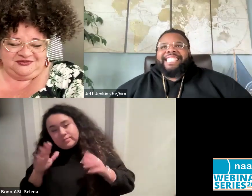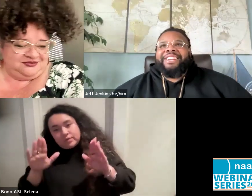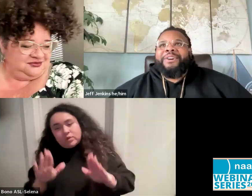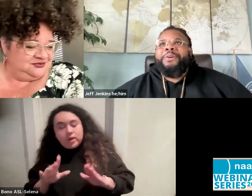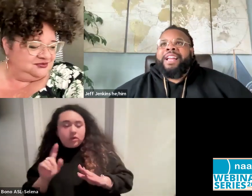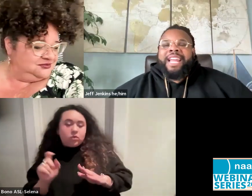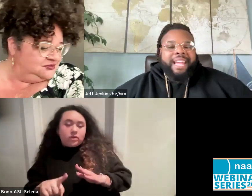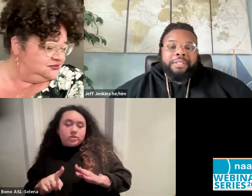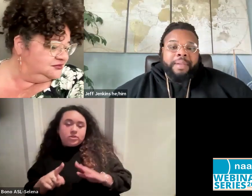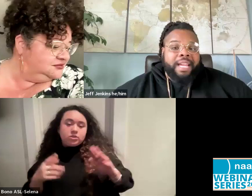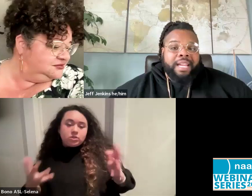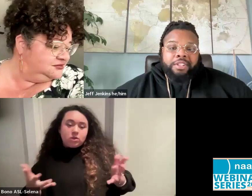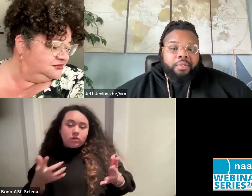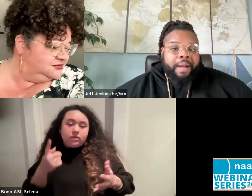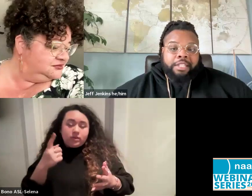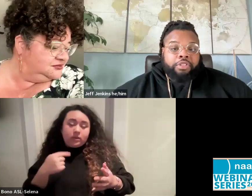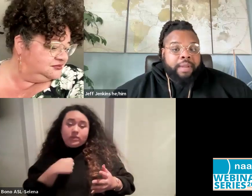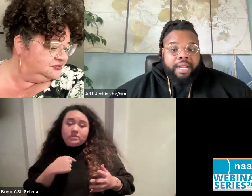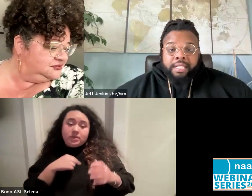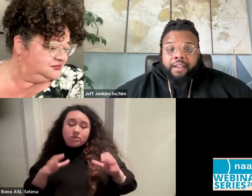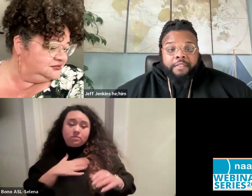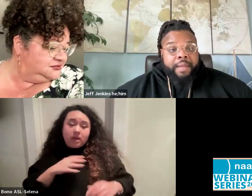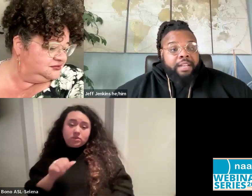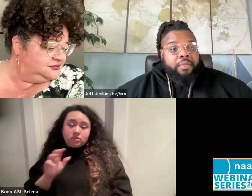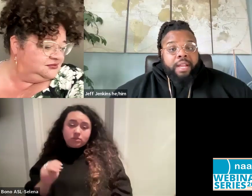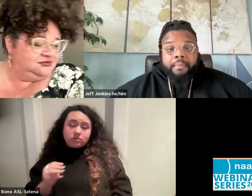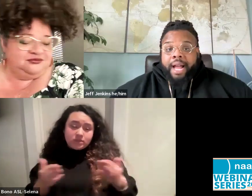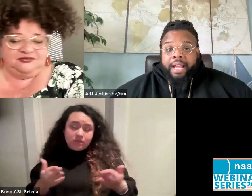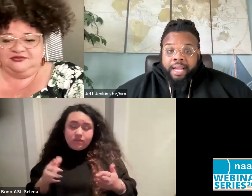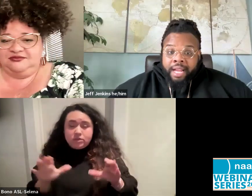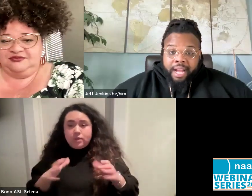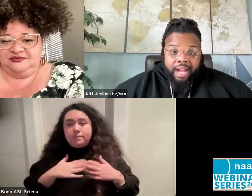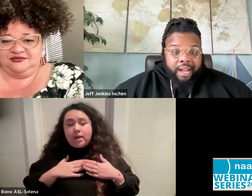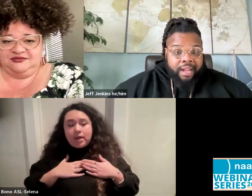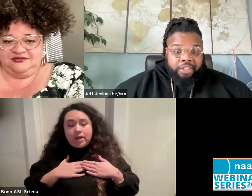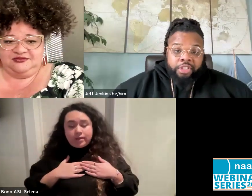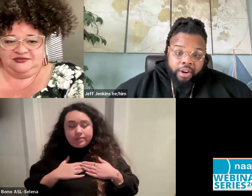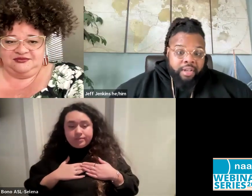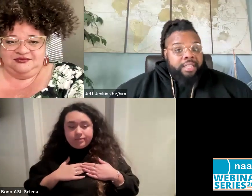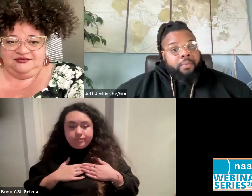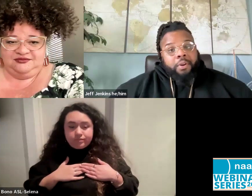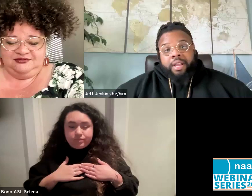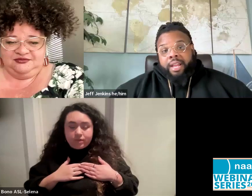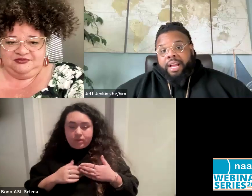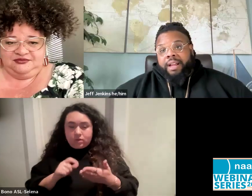So it was me doing my social media stuff, me doing my journalism work,